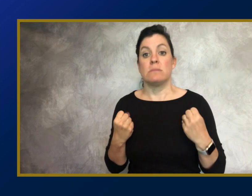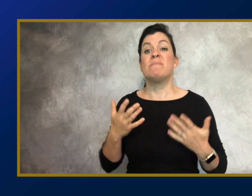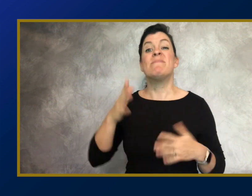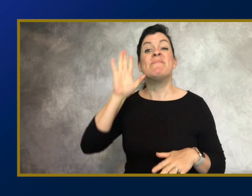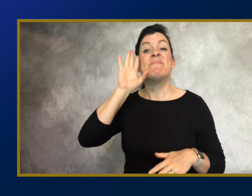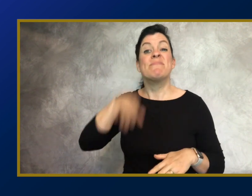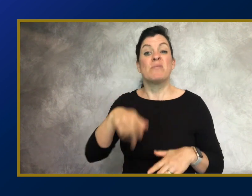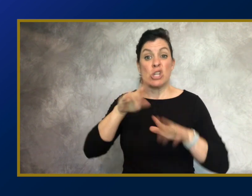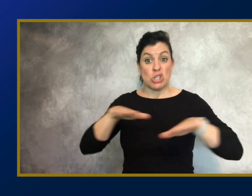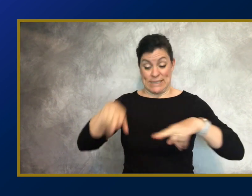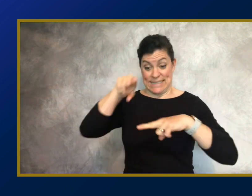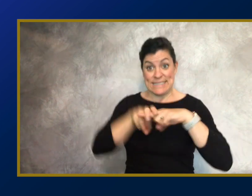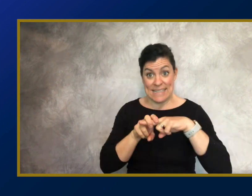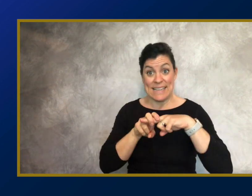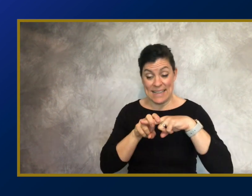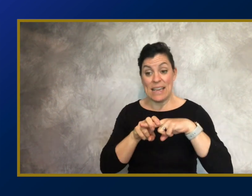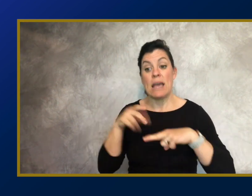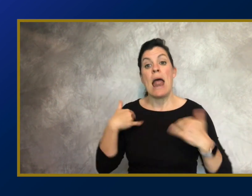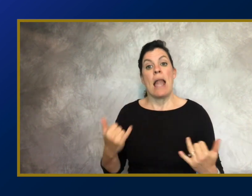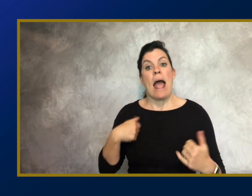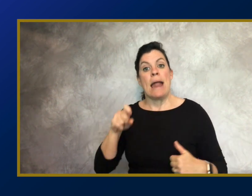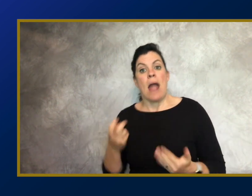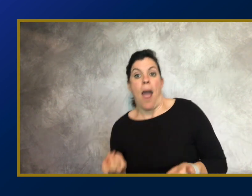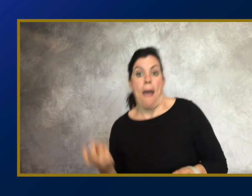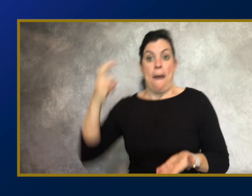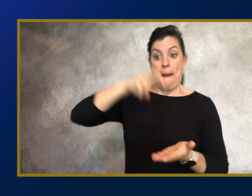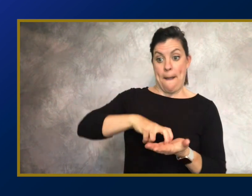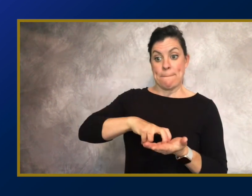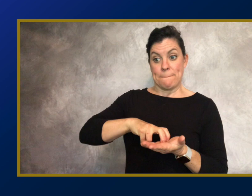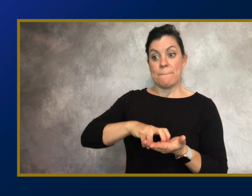standing, putting one knee in front and standing all the way up, they tend to come to their hands